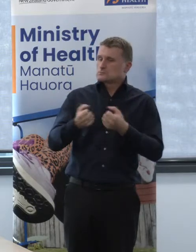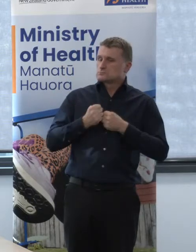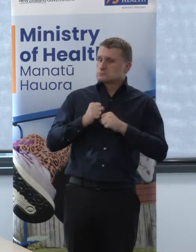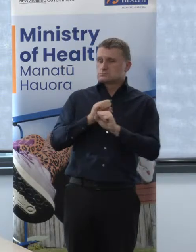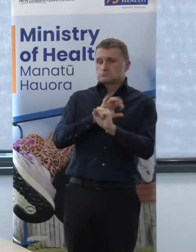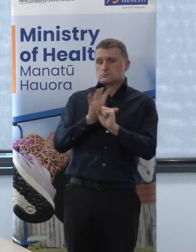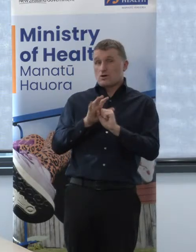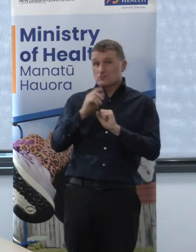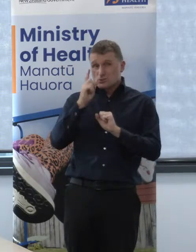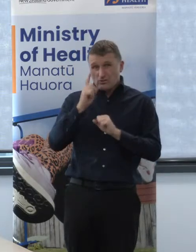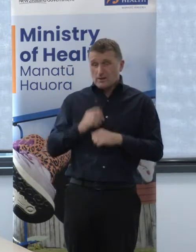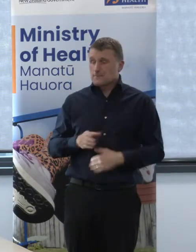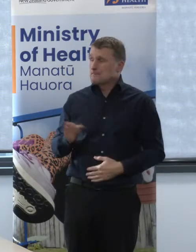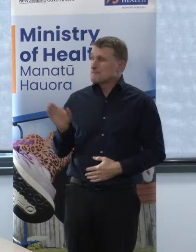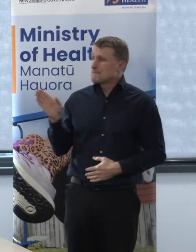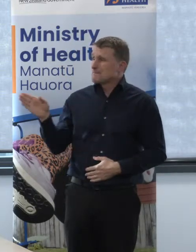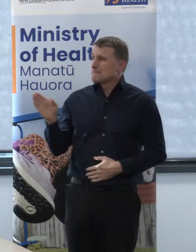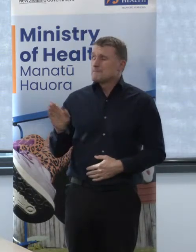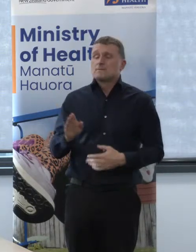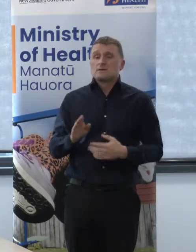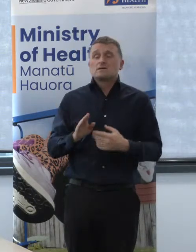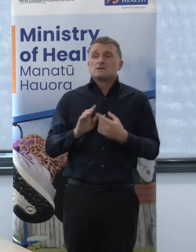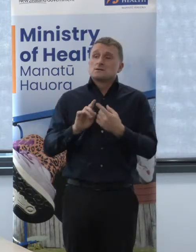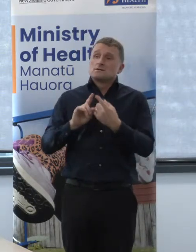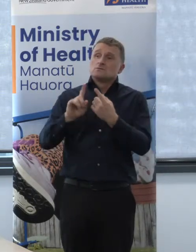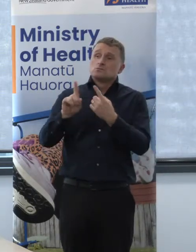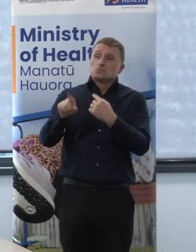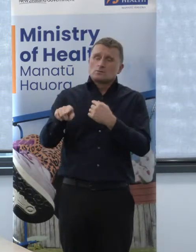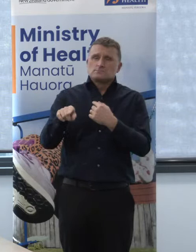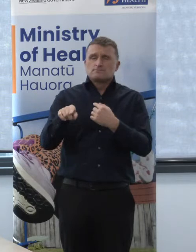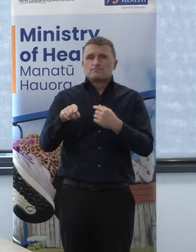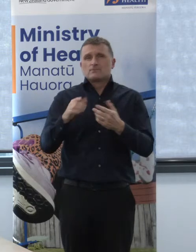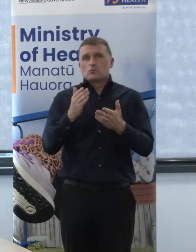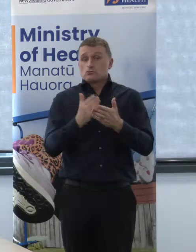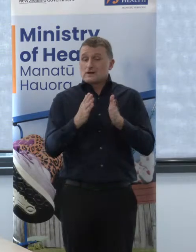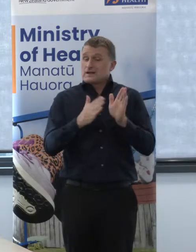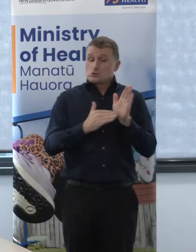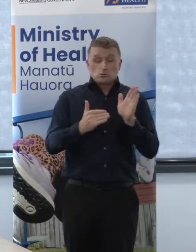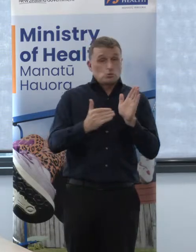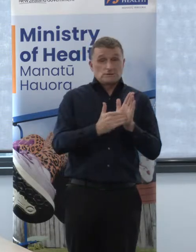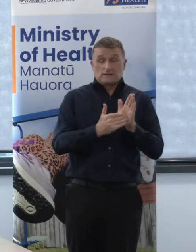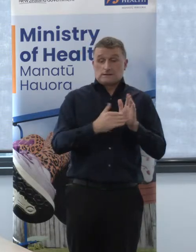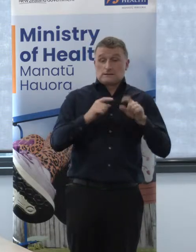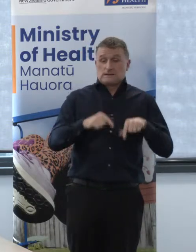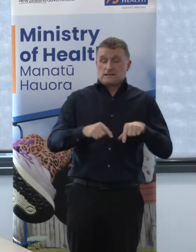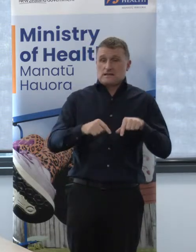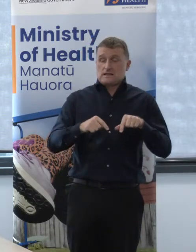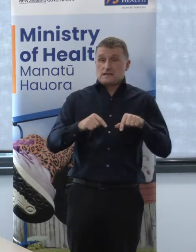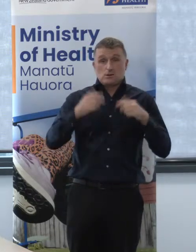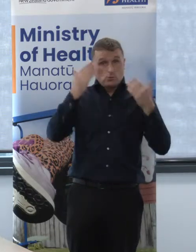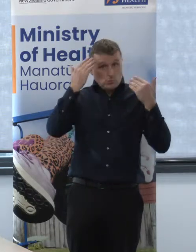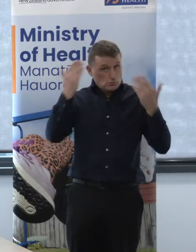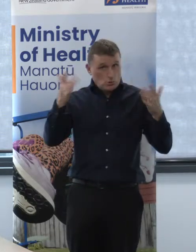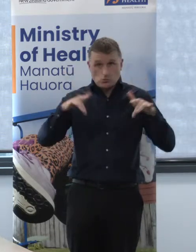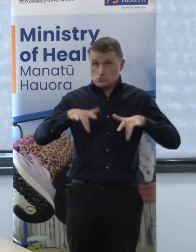I think it is still unknown at this point. New Zealand has caught up with the rest of the world and we